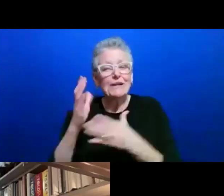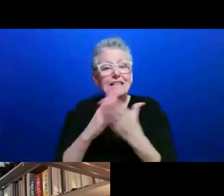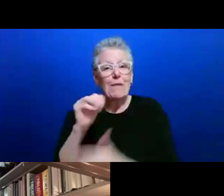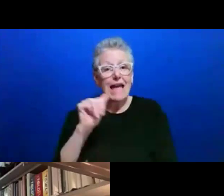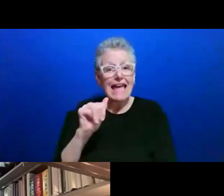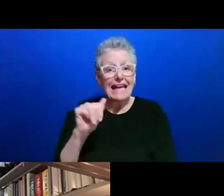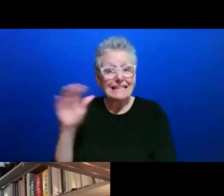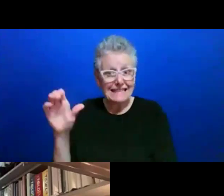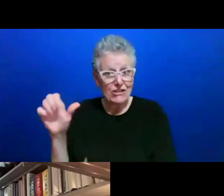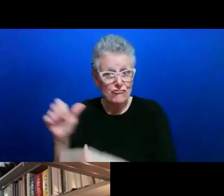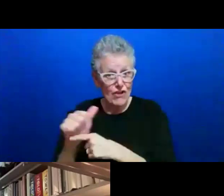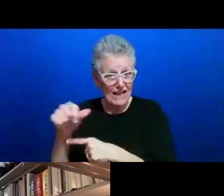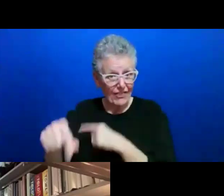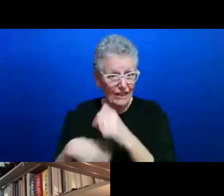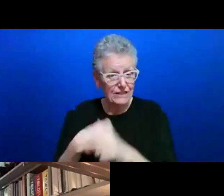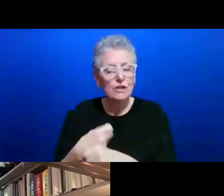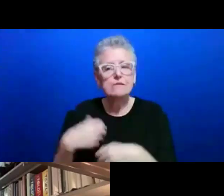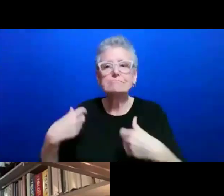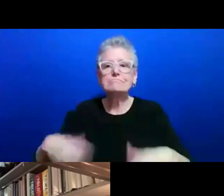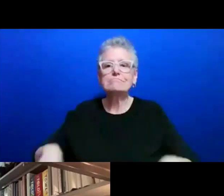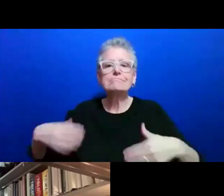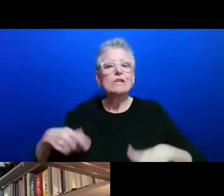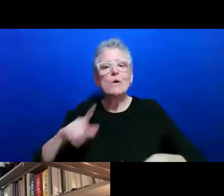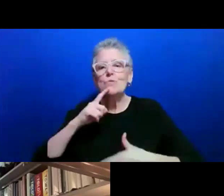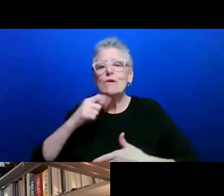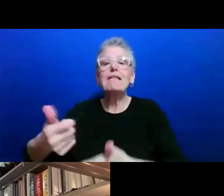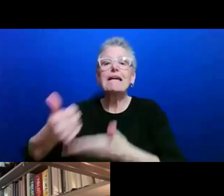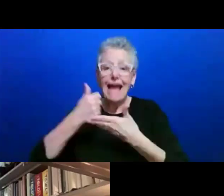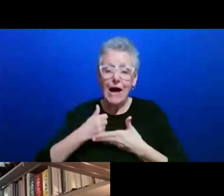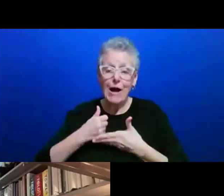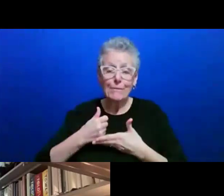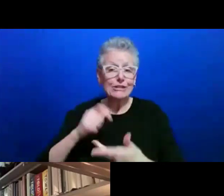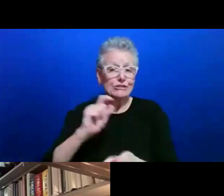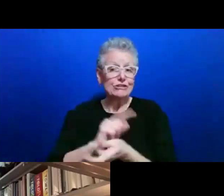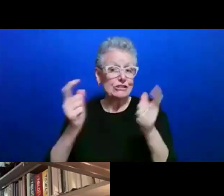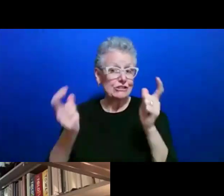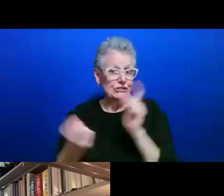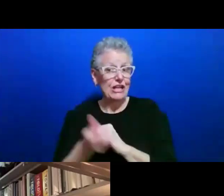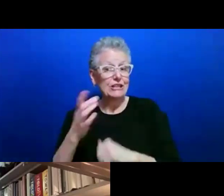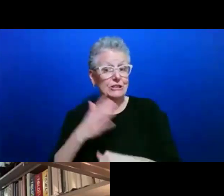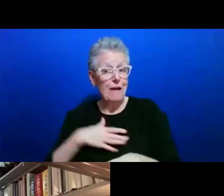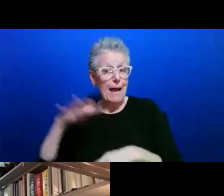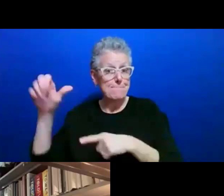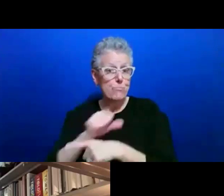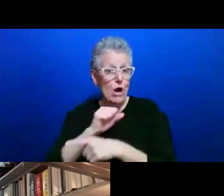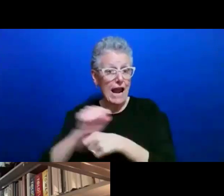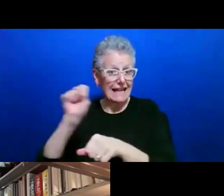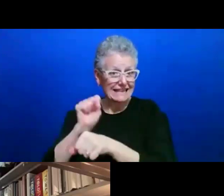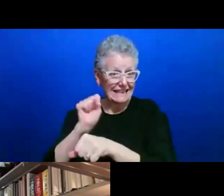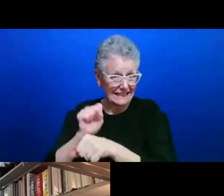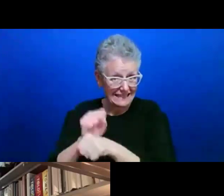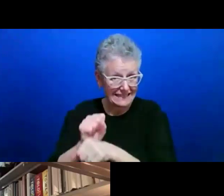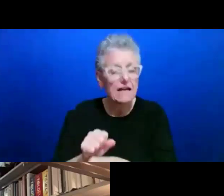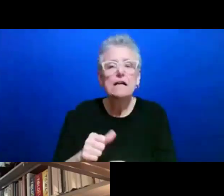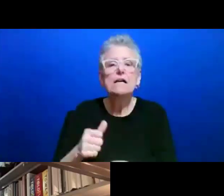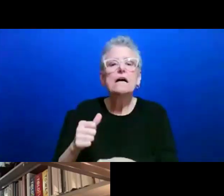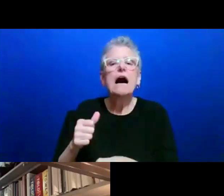this year has been absolutely helpful. It really changed my practice with it. It's not that I didn't know about it,